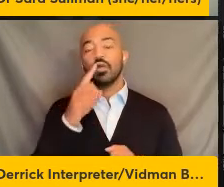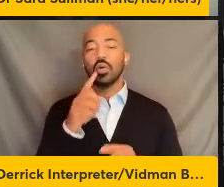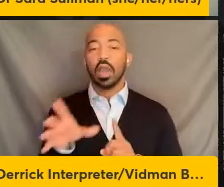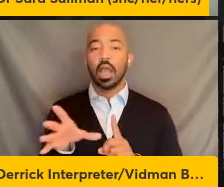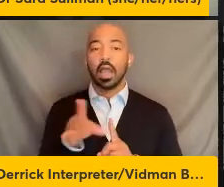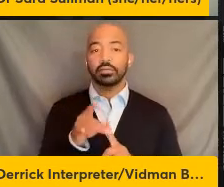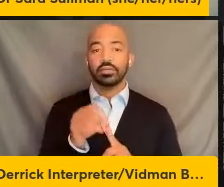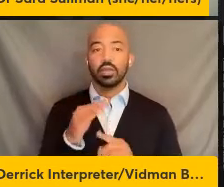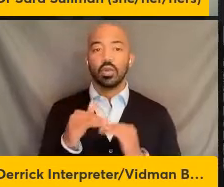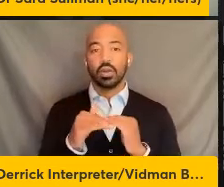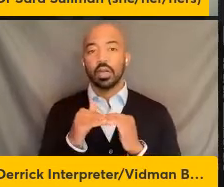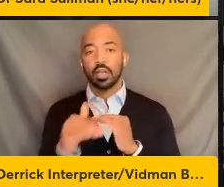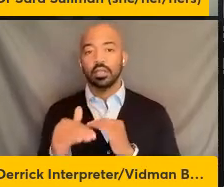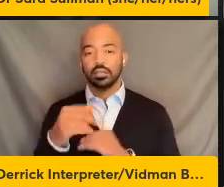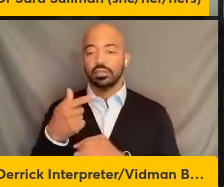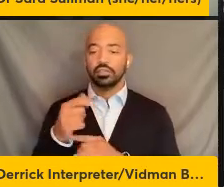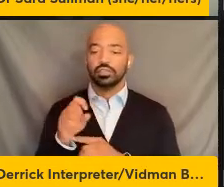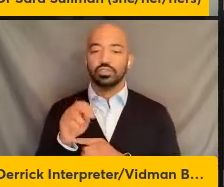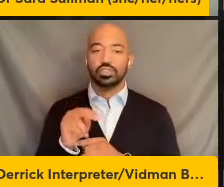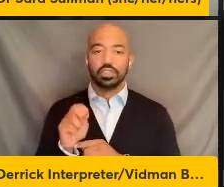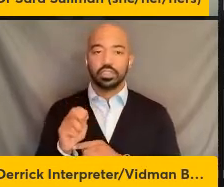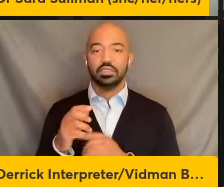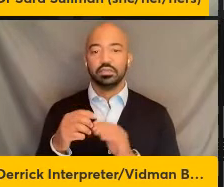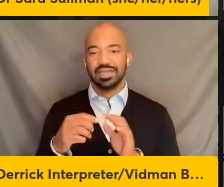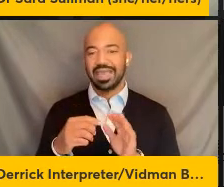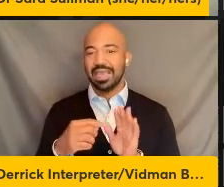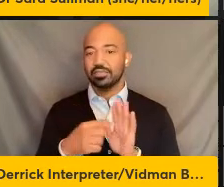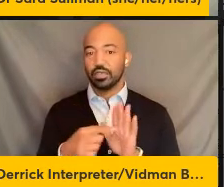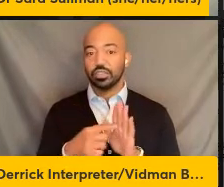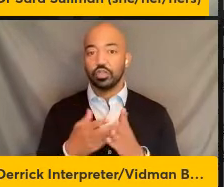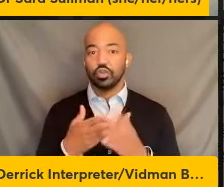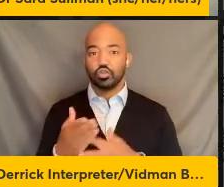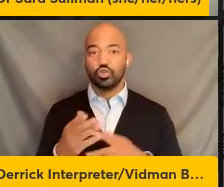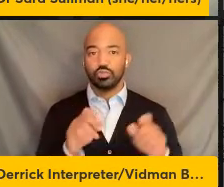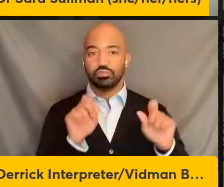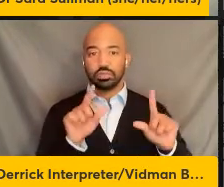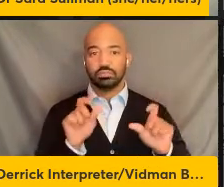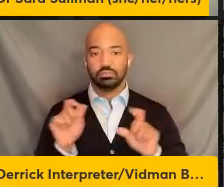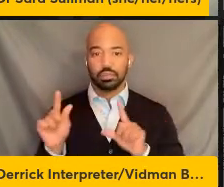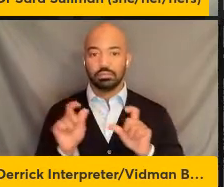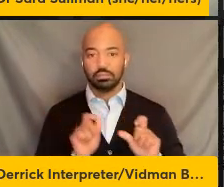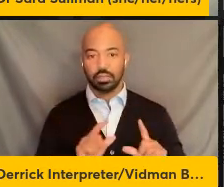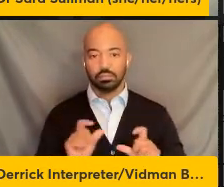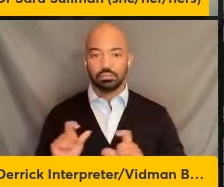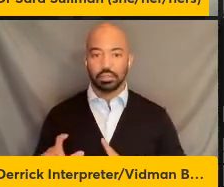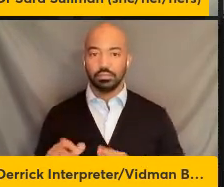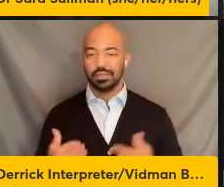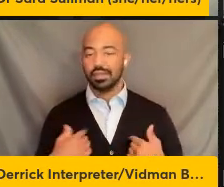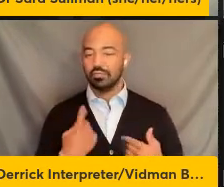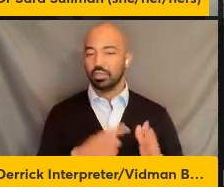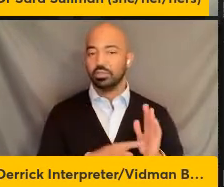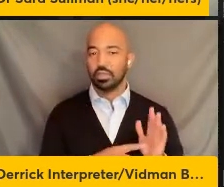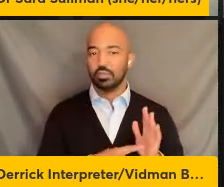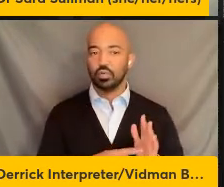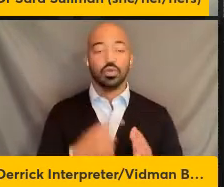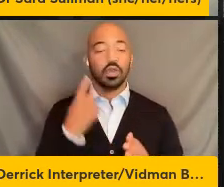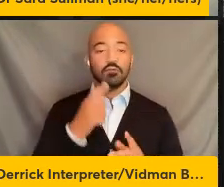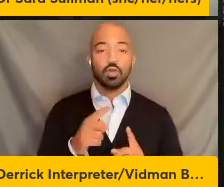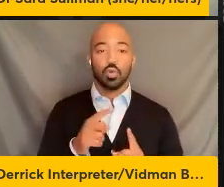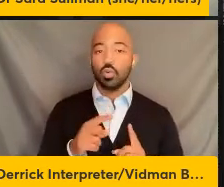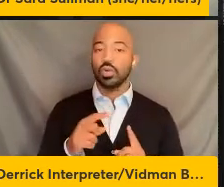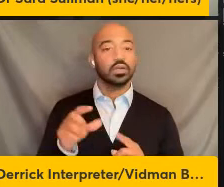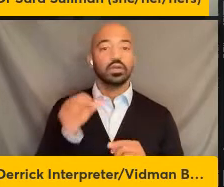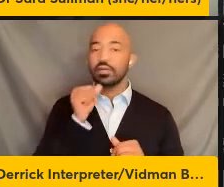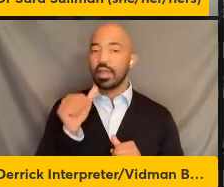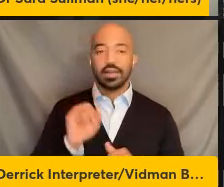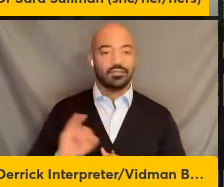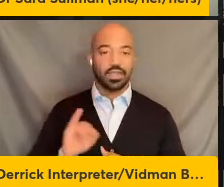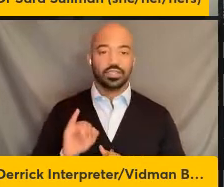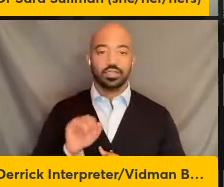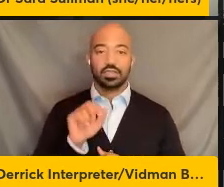regulate gene expression is through the following mechanisms. So we have an example here of uninfected dendritic cells where you